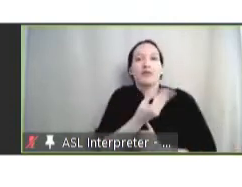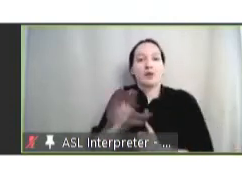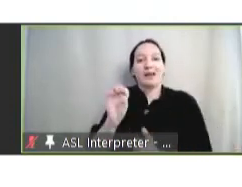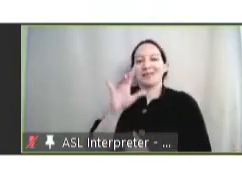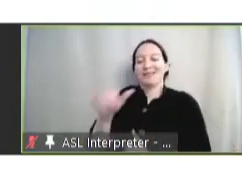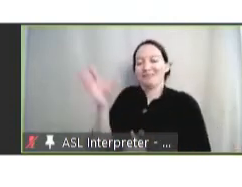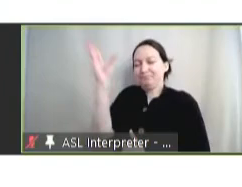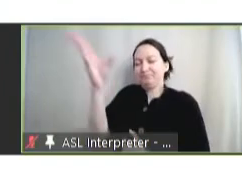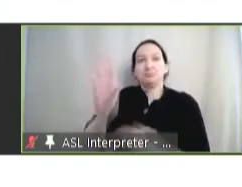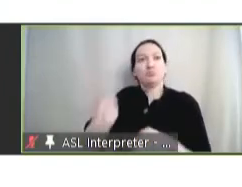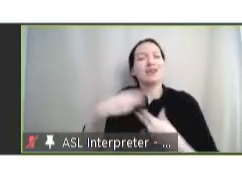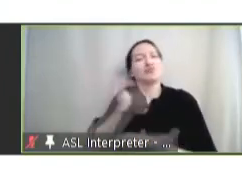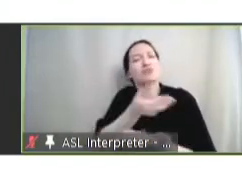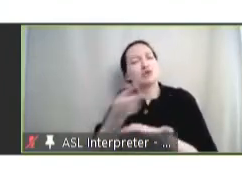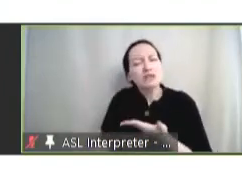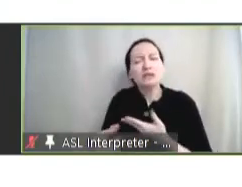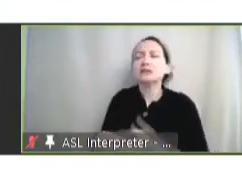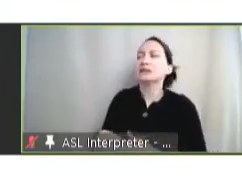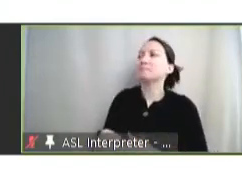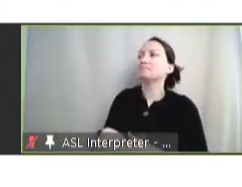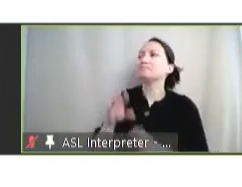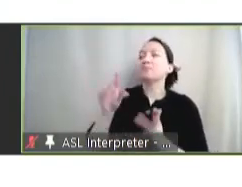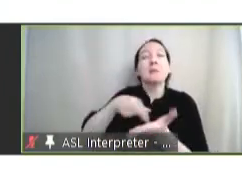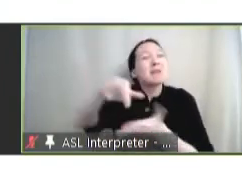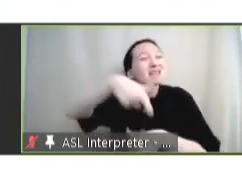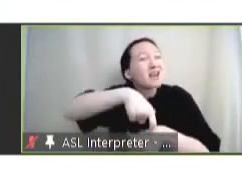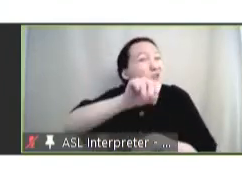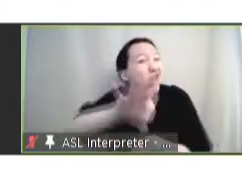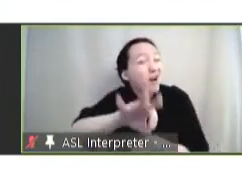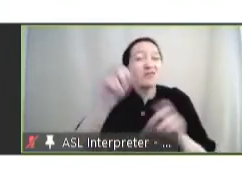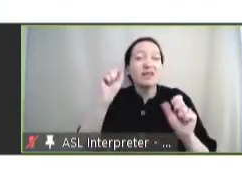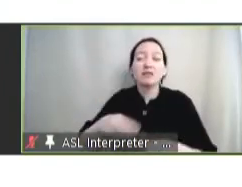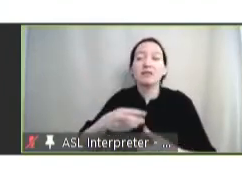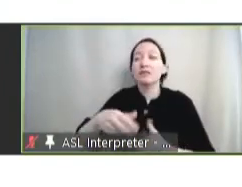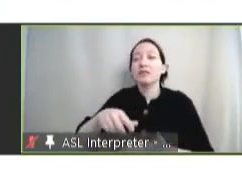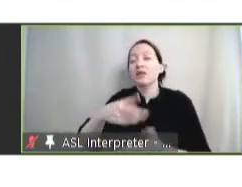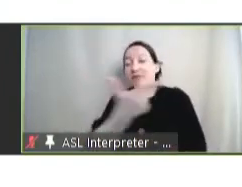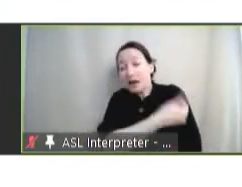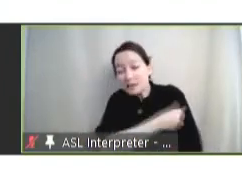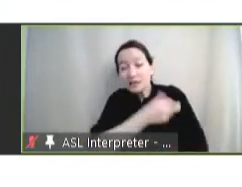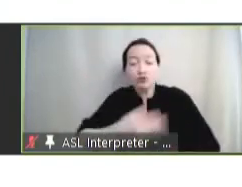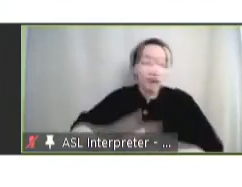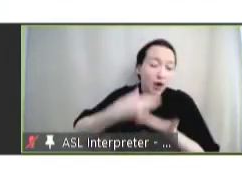providing resources offering paid time off for vaccine and recovery, hosting vaccine clinics,